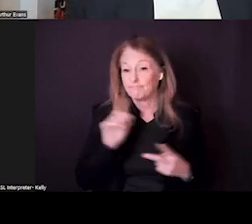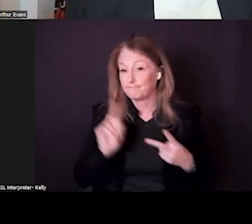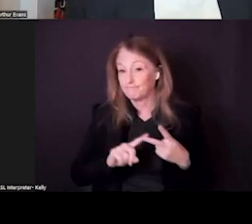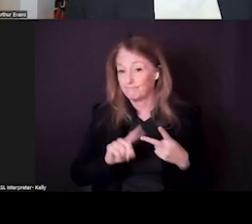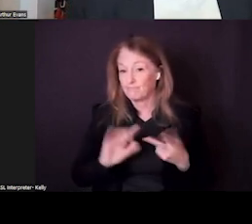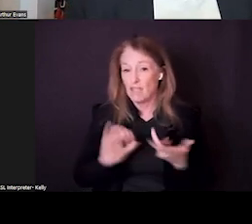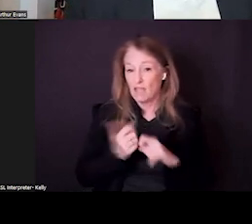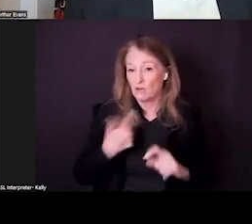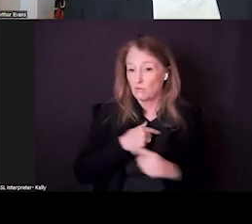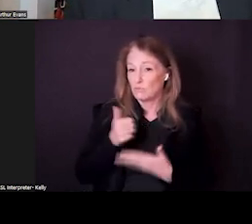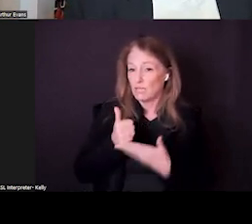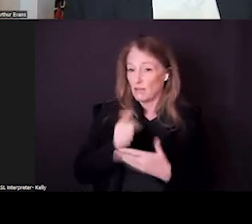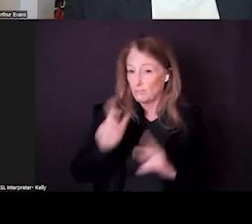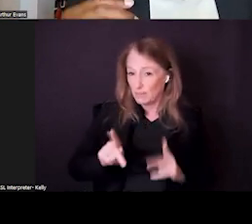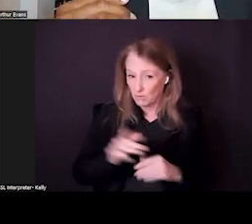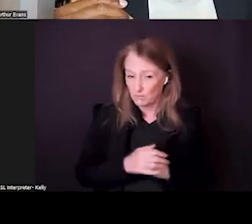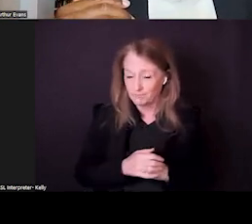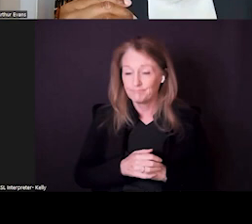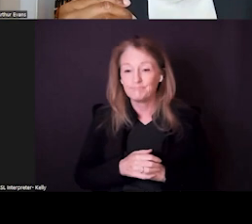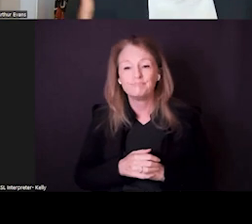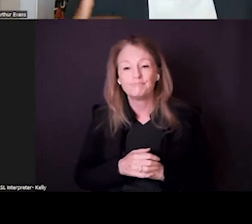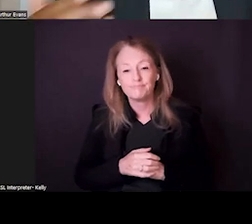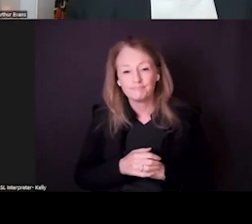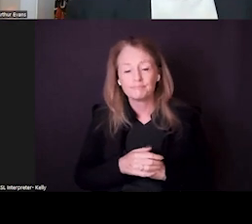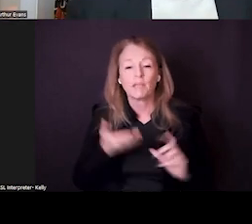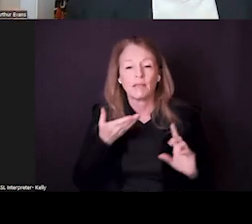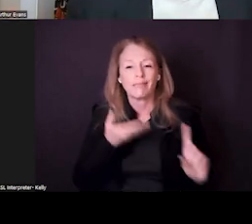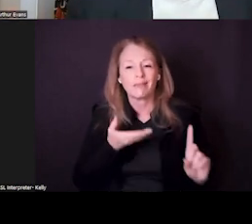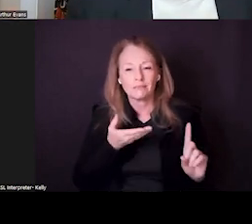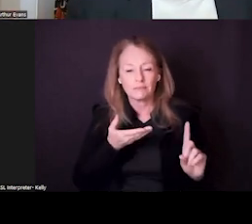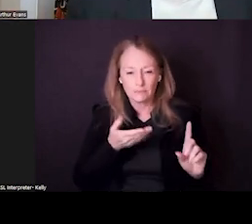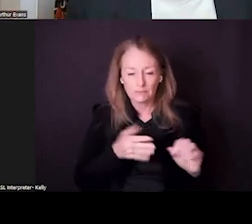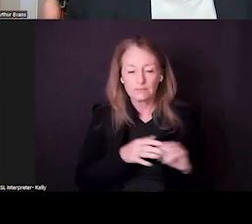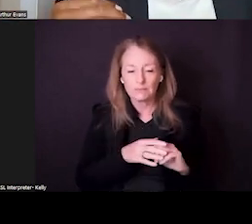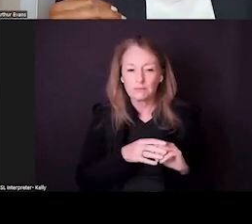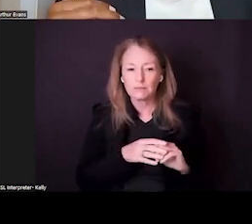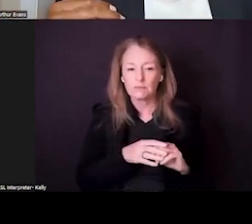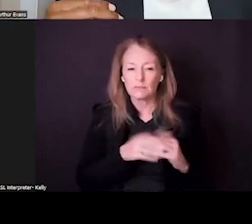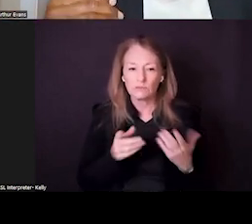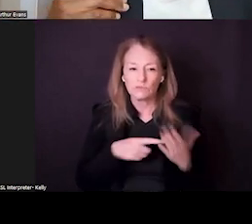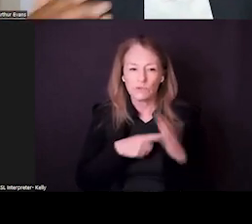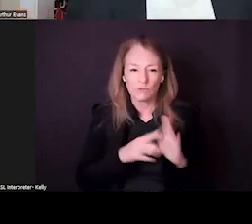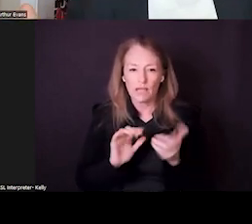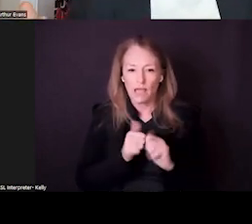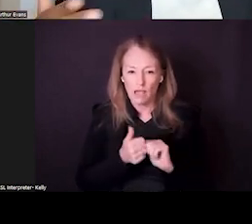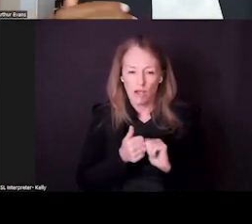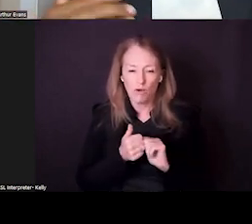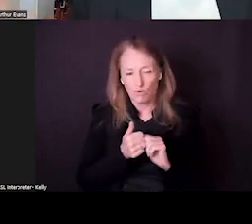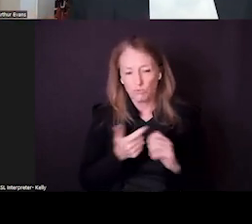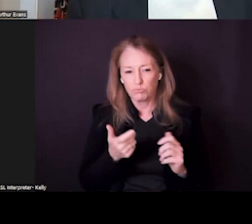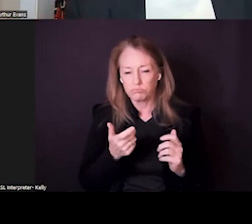THIS CONTRIBUTES TO THE OVERALL HEALTH STATUS. ONE OF THE THINGS THAT SHOULD STAND OUT TO